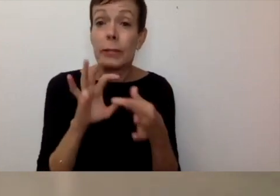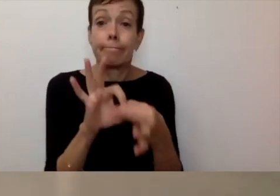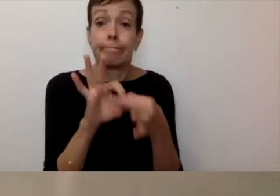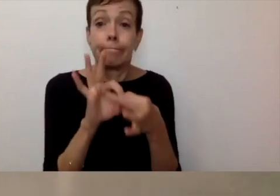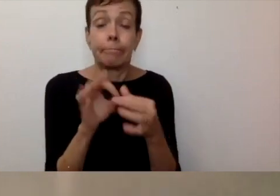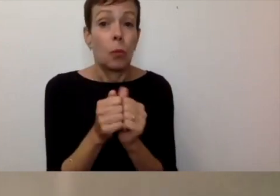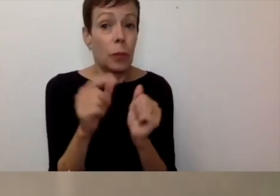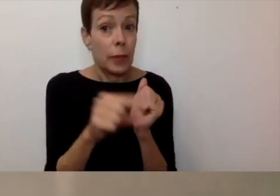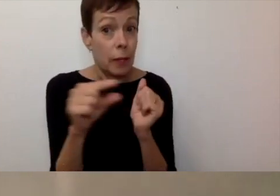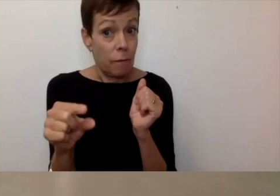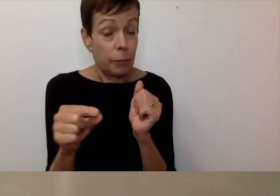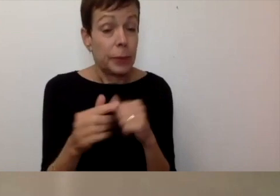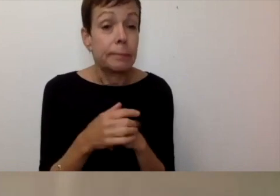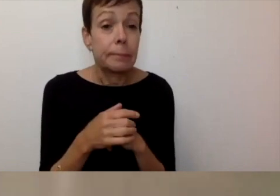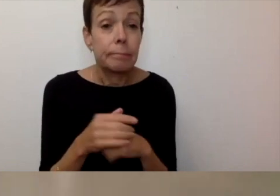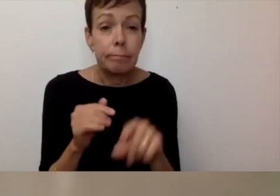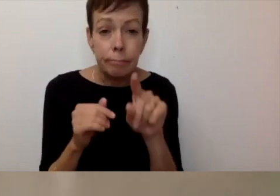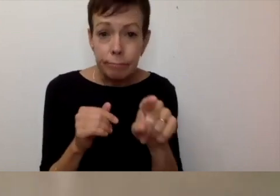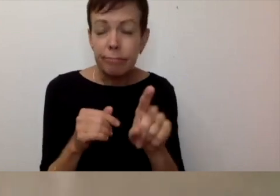situation that is particular to quebec so as